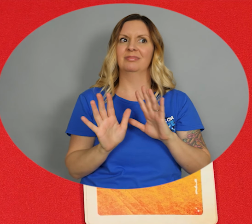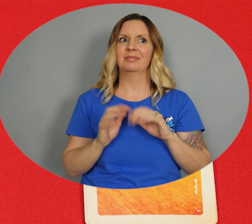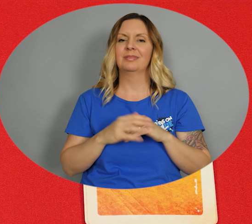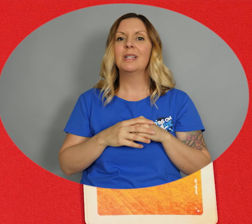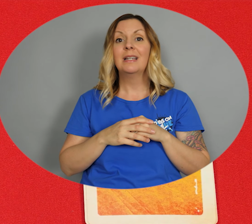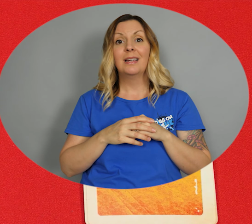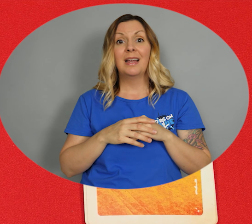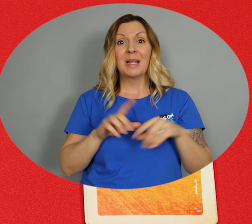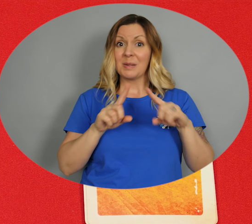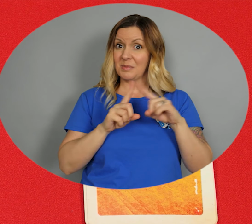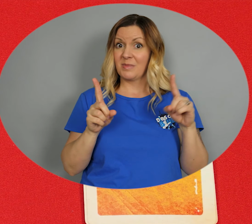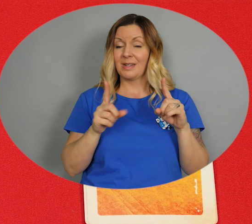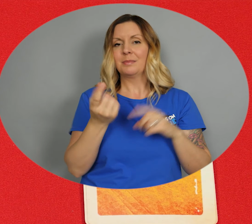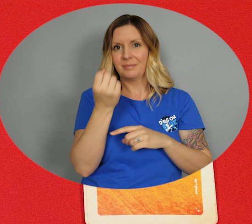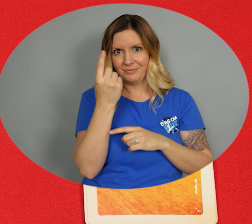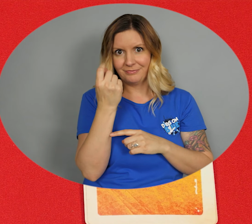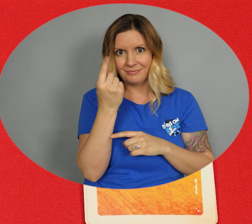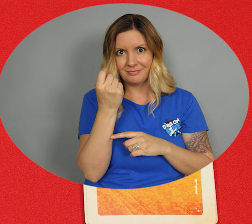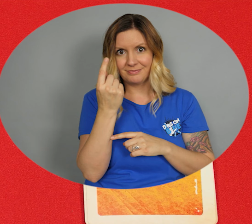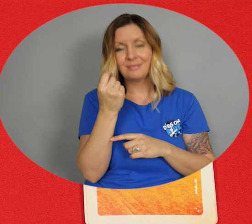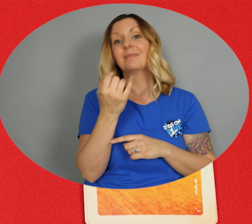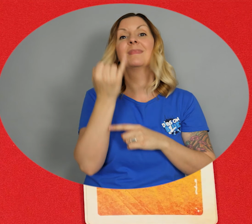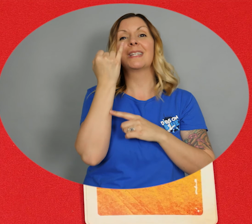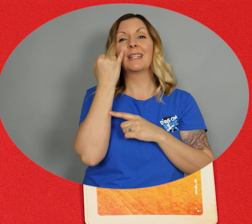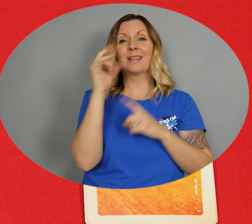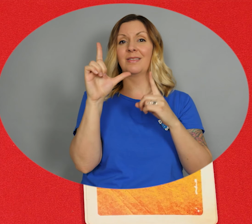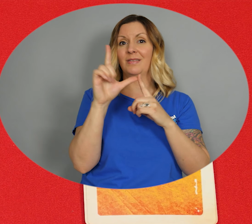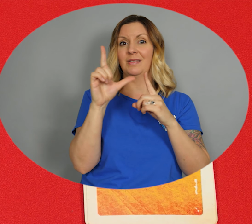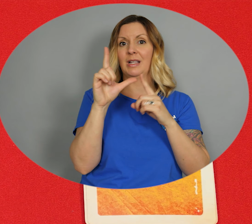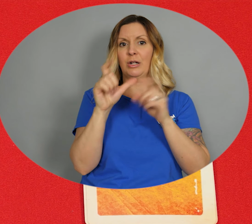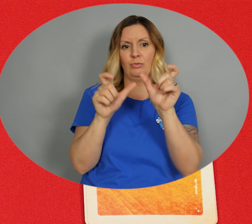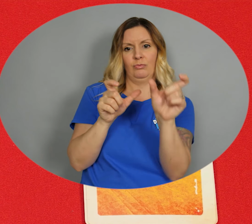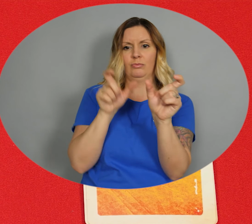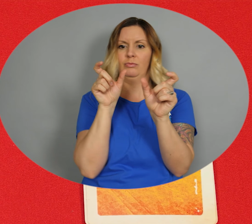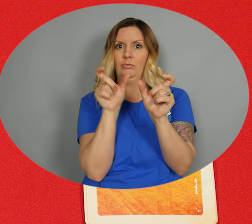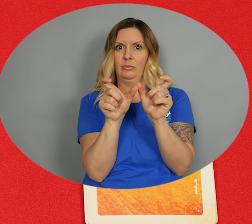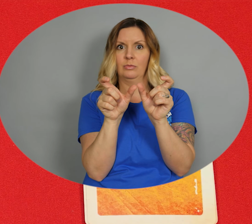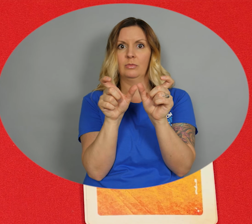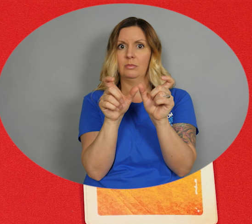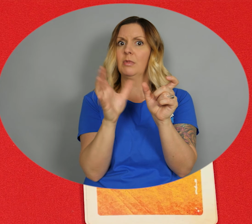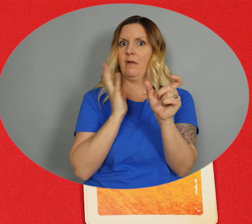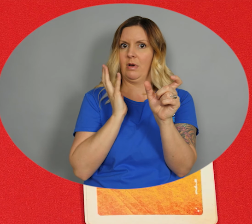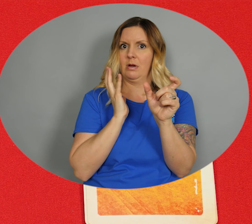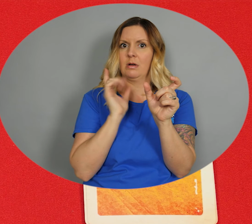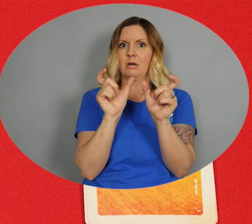rid of that! Now the exception is if your word has two matching letters right next to